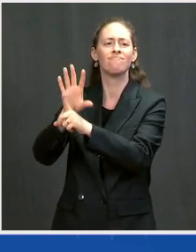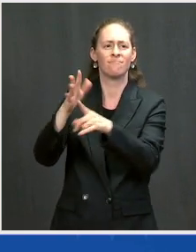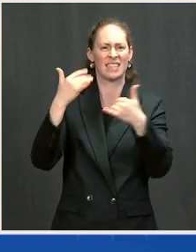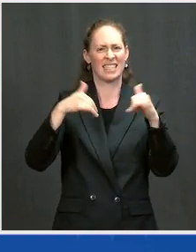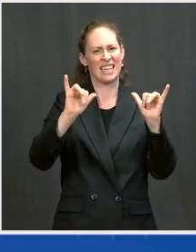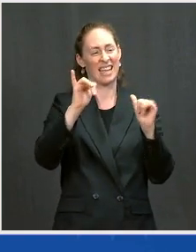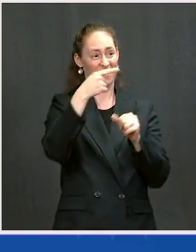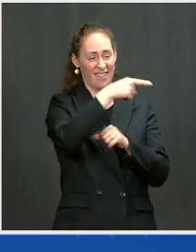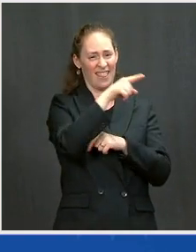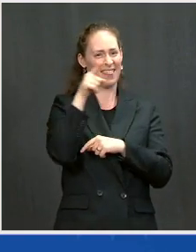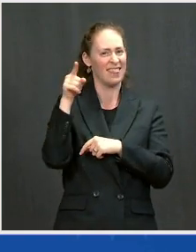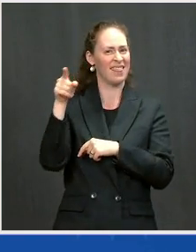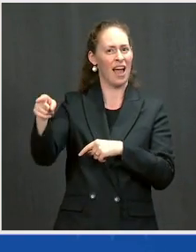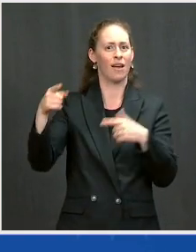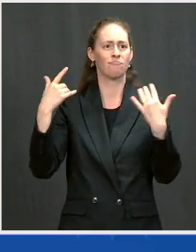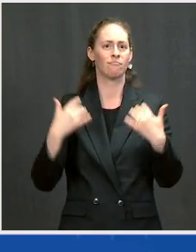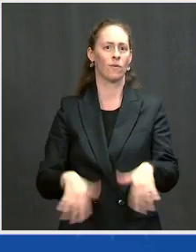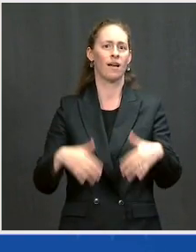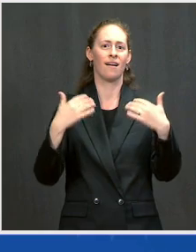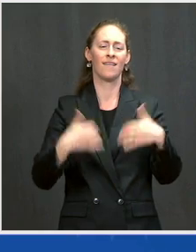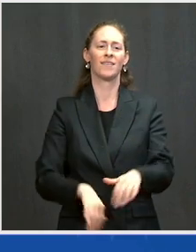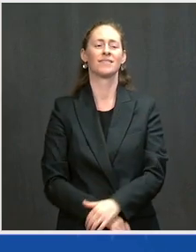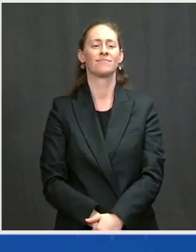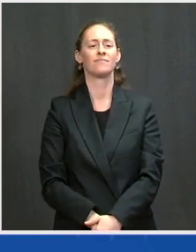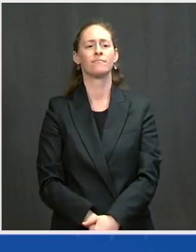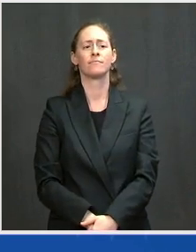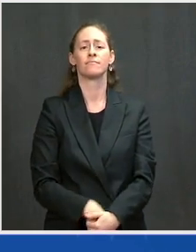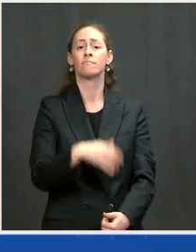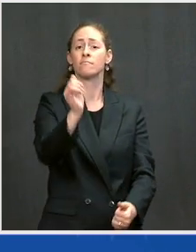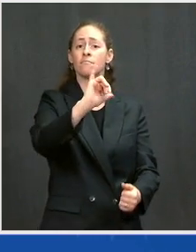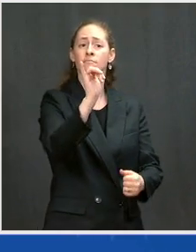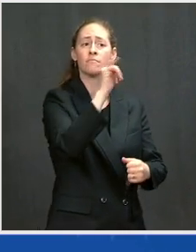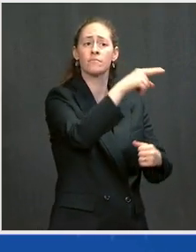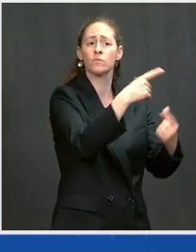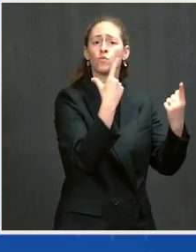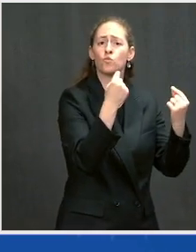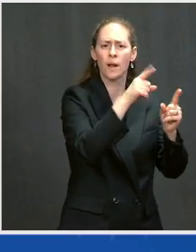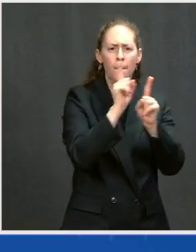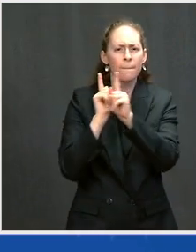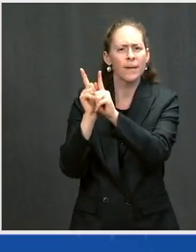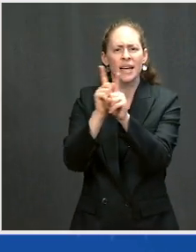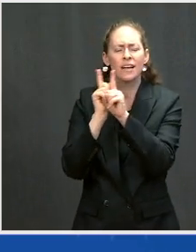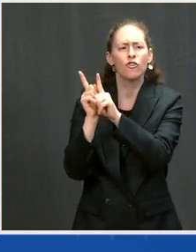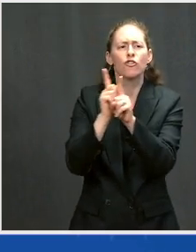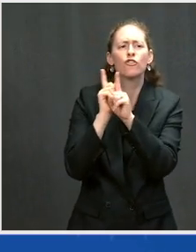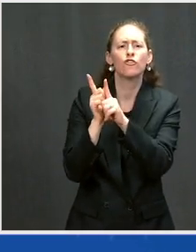He's always believed that all that mattered to be a ranger was who had the guts